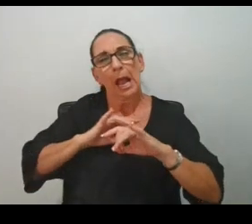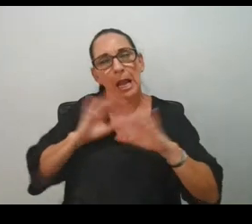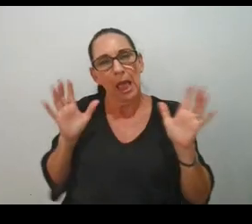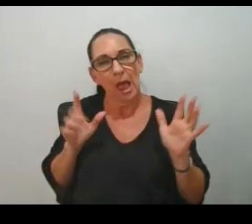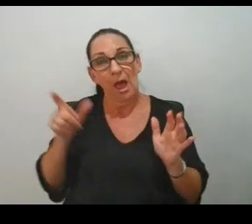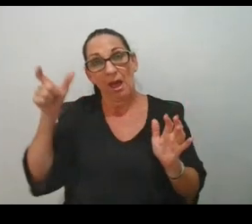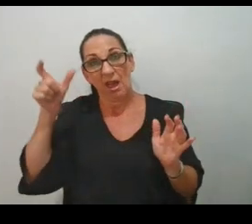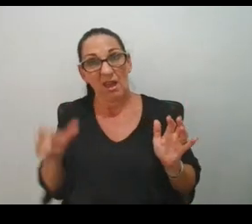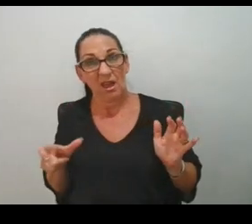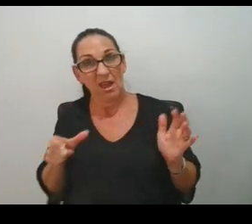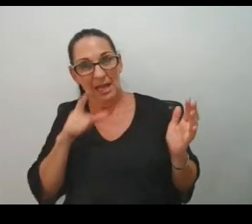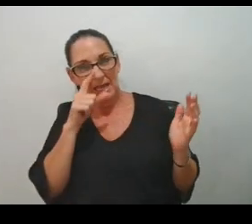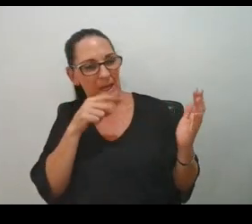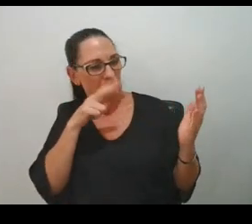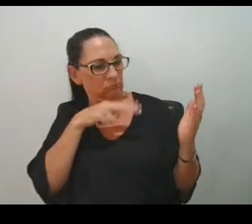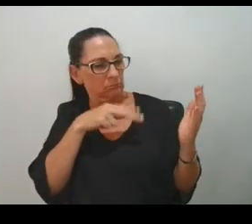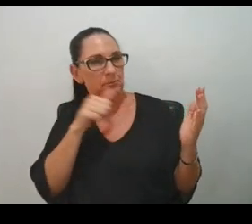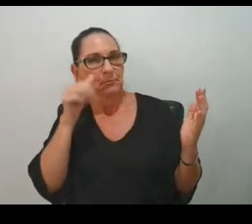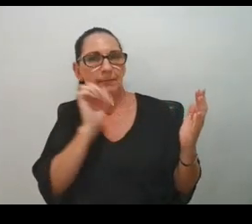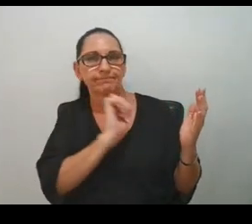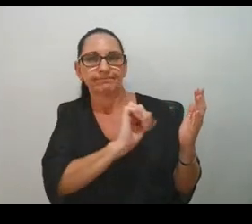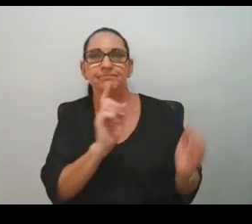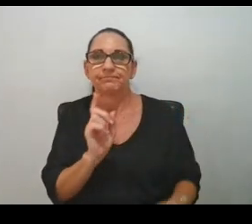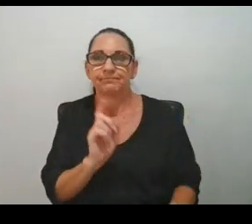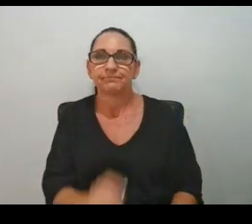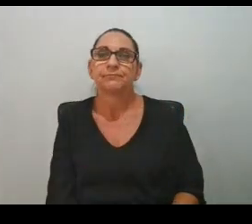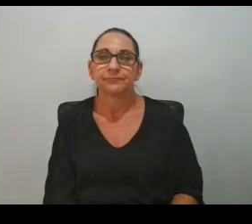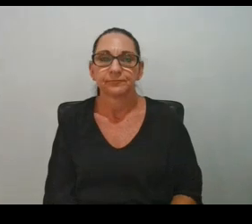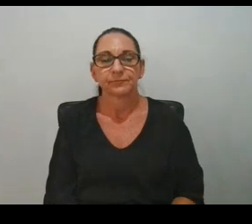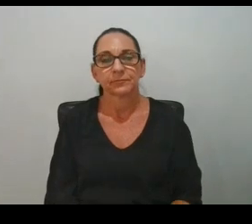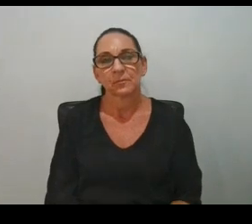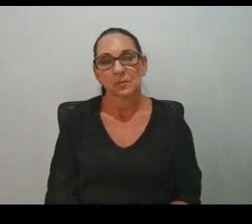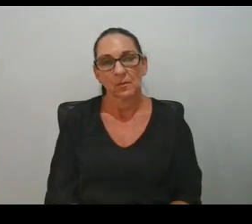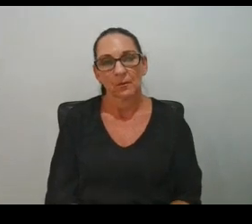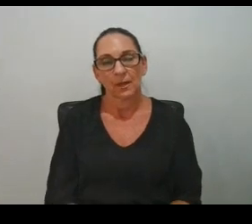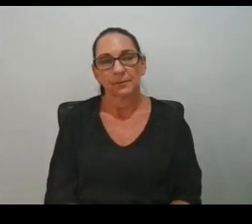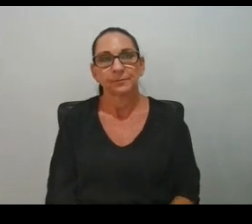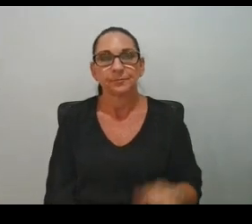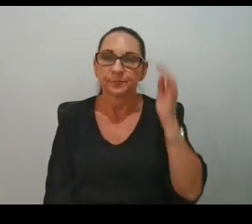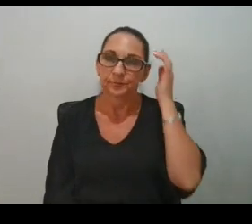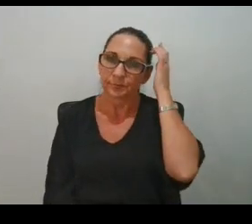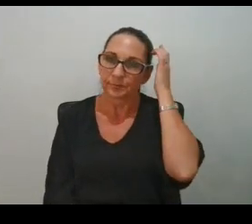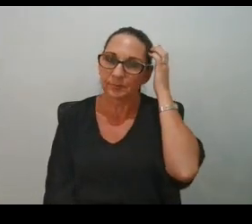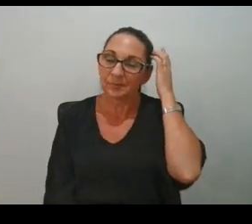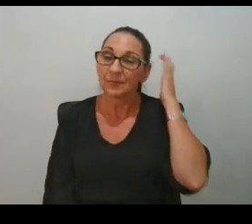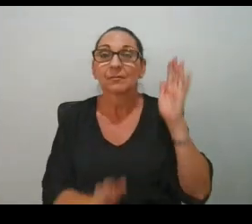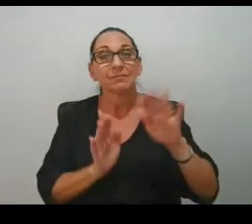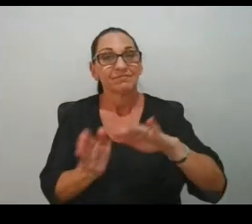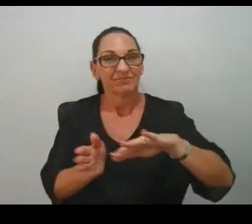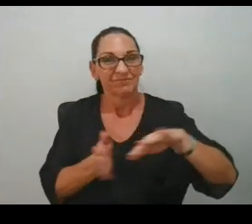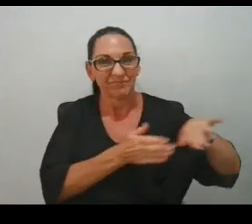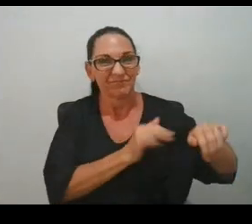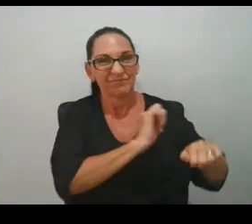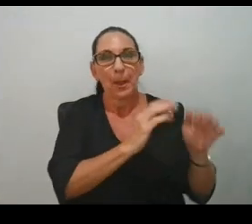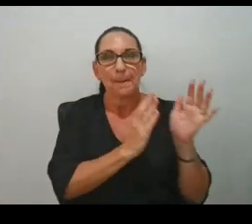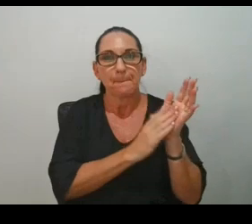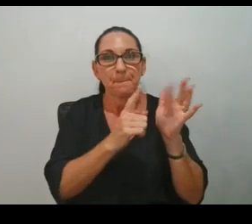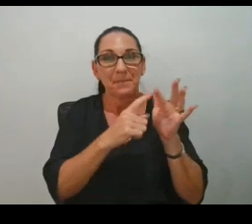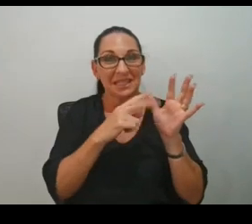them okay so that was the means test um I don't know if we got any questions about the means